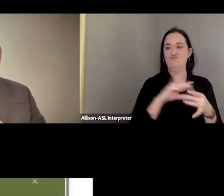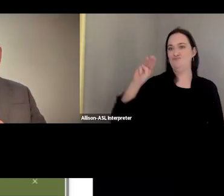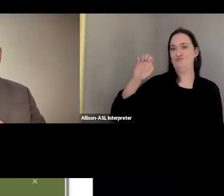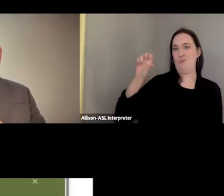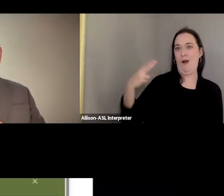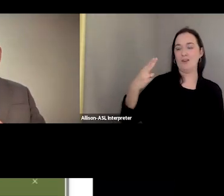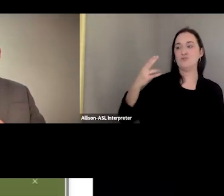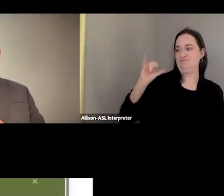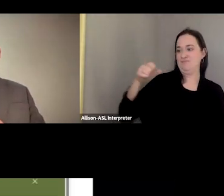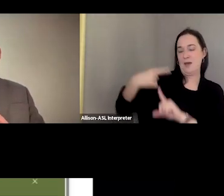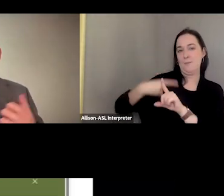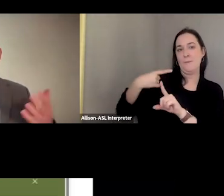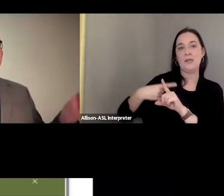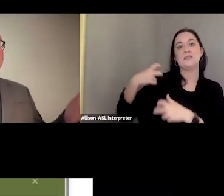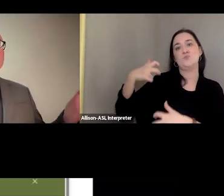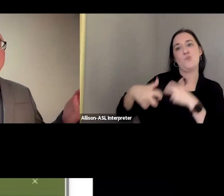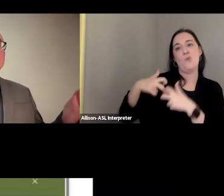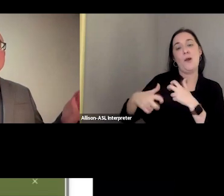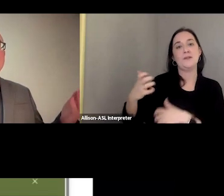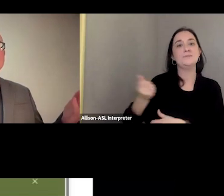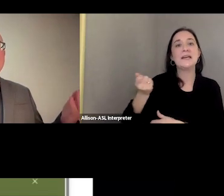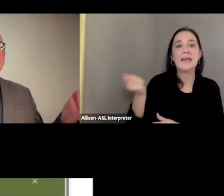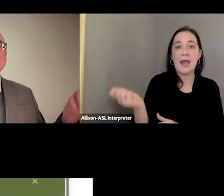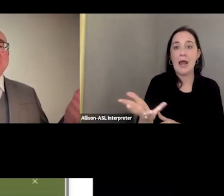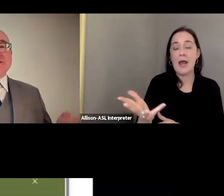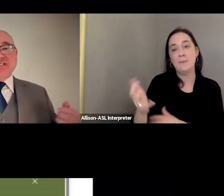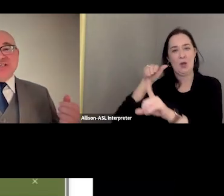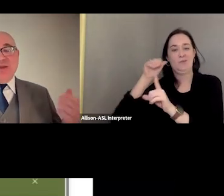Awareness month, so it is a timely topic to actually have this conversation.